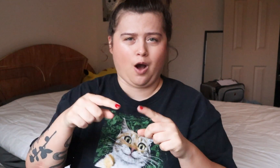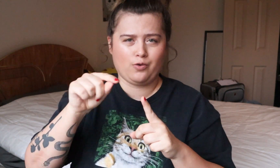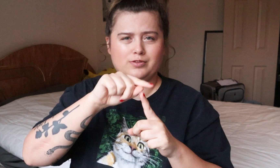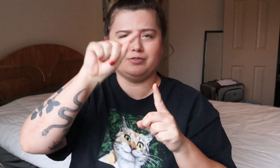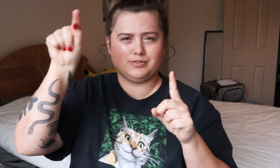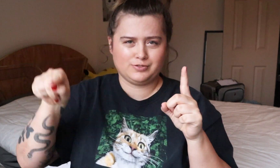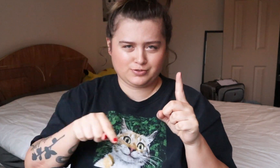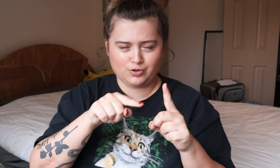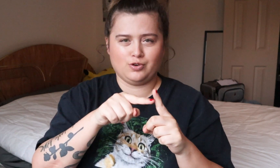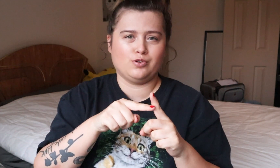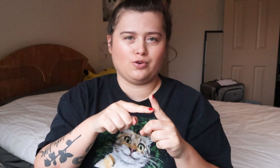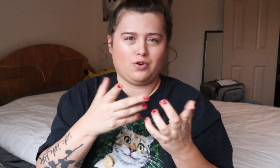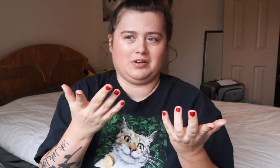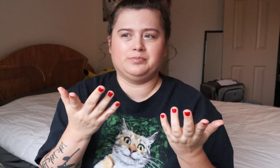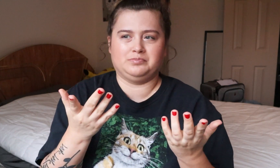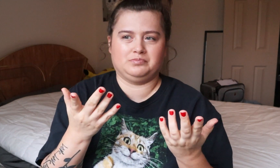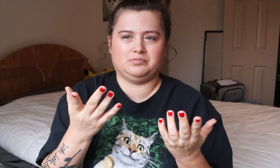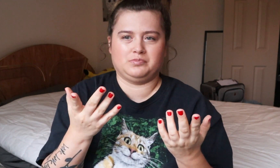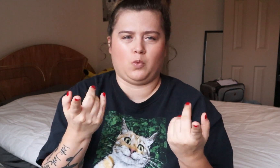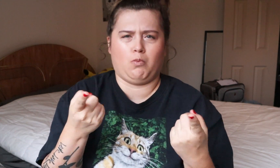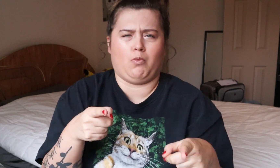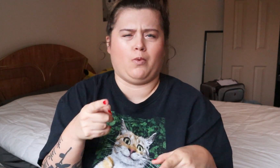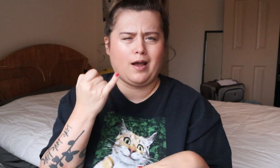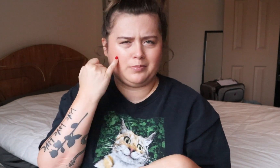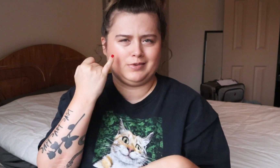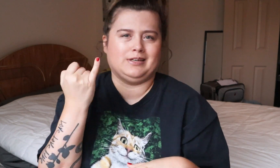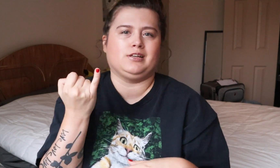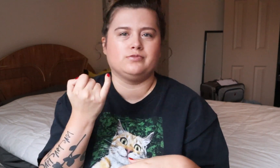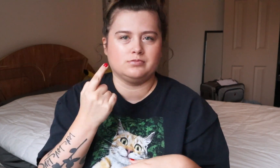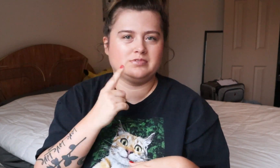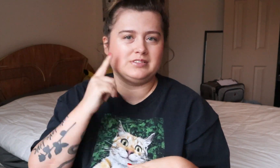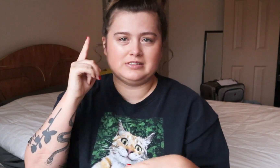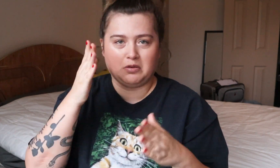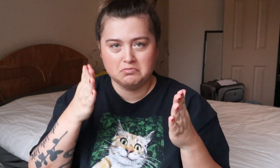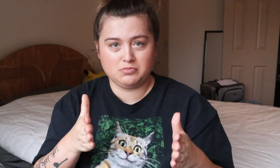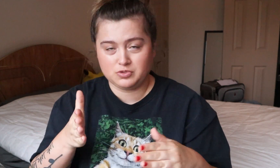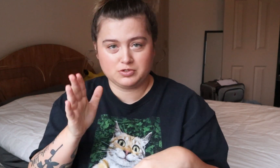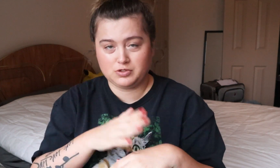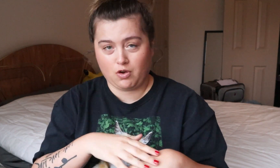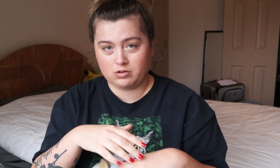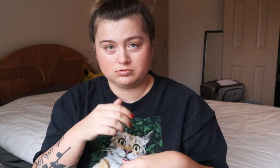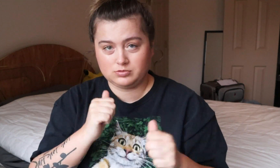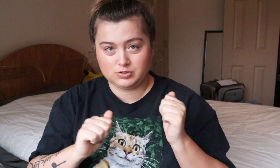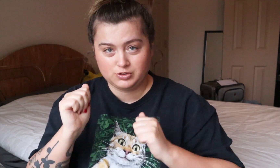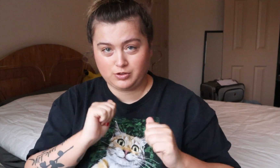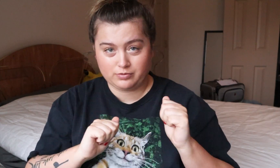"The Circle" and what would happen if a deaf person was on the show?